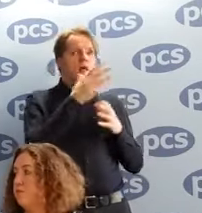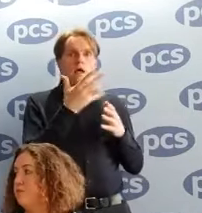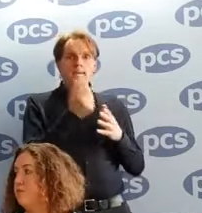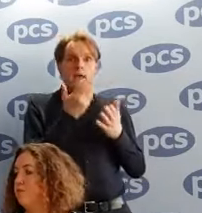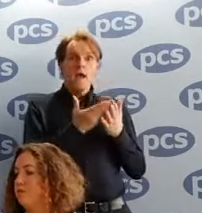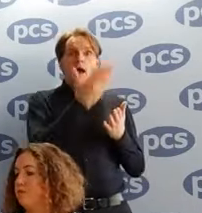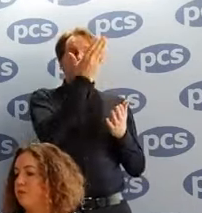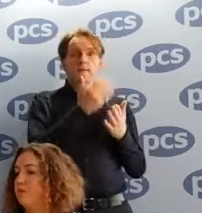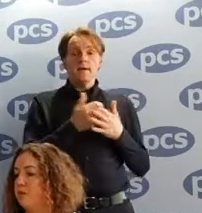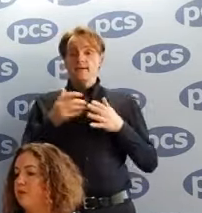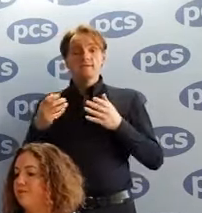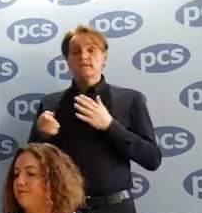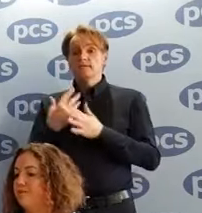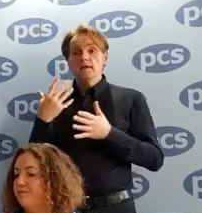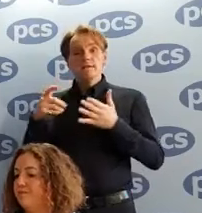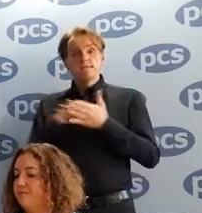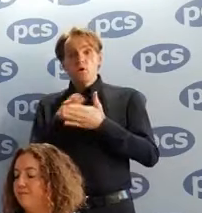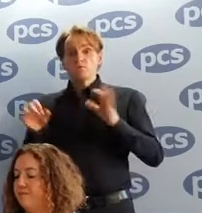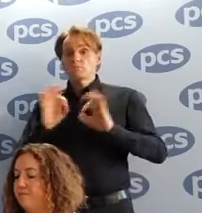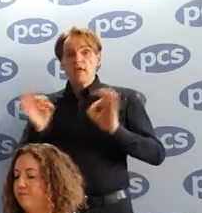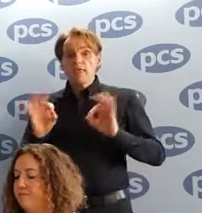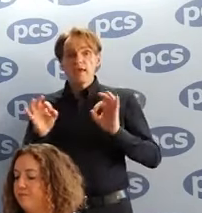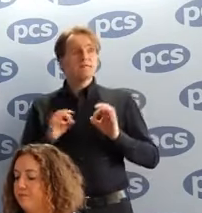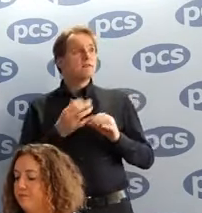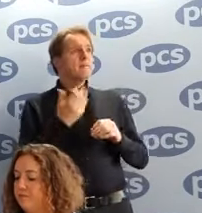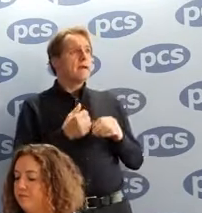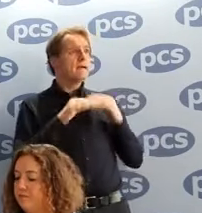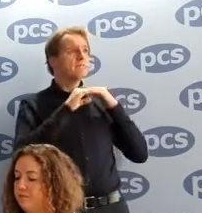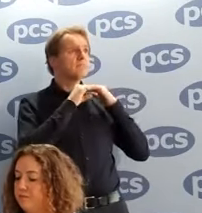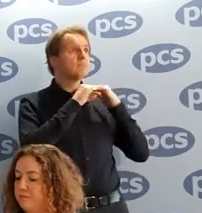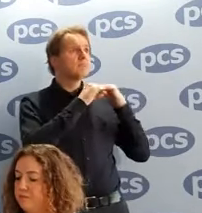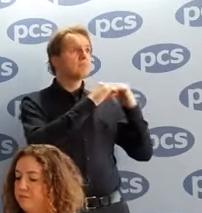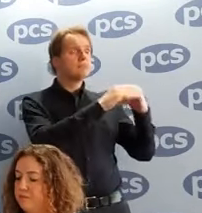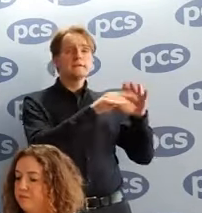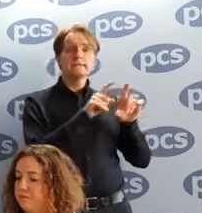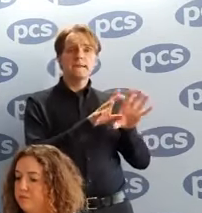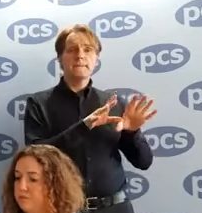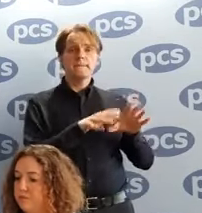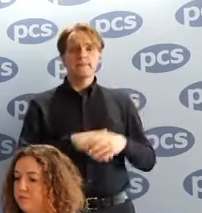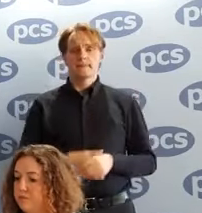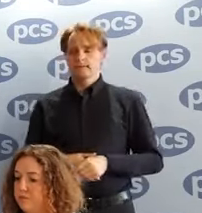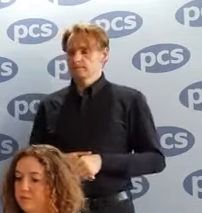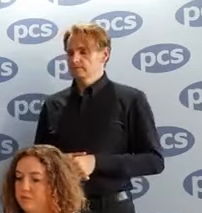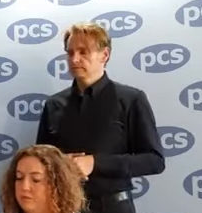make sure you post your vote. Okay thanks Mark. The very first Facebook live event we